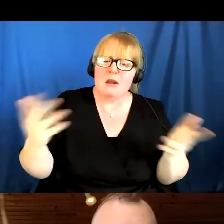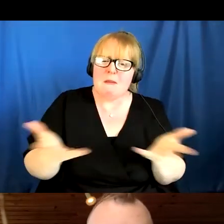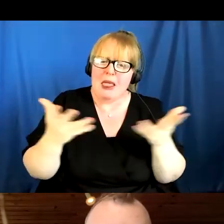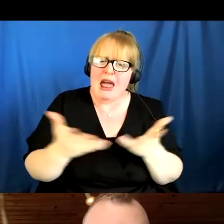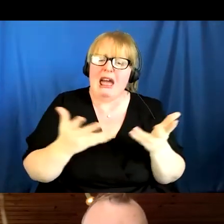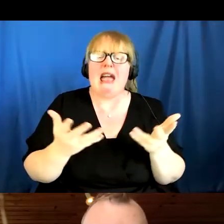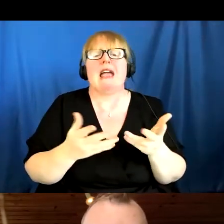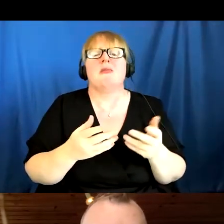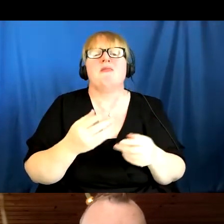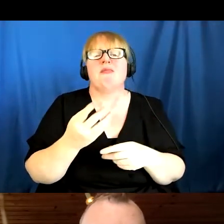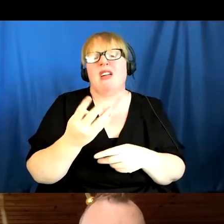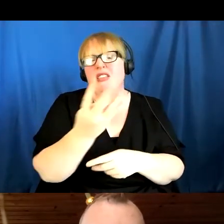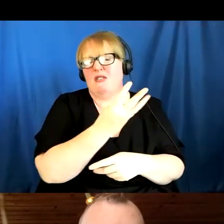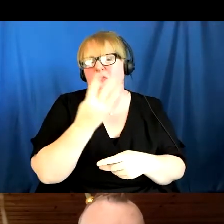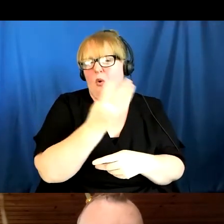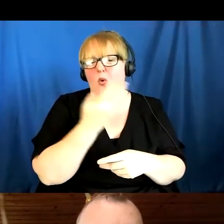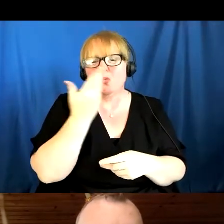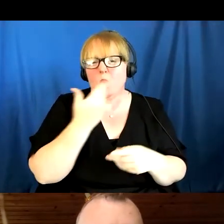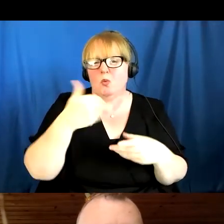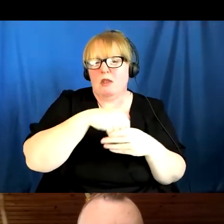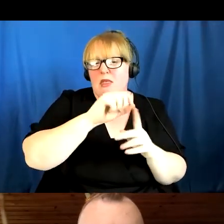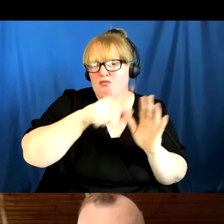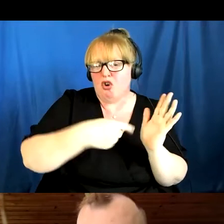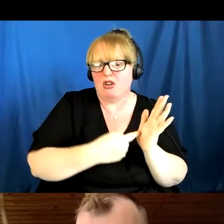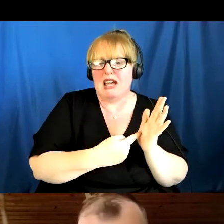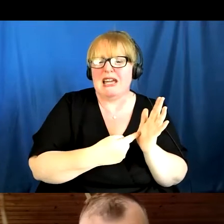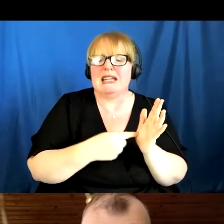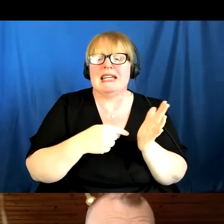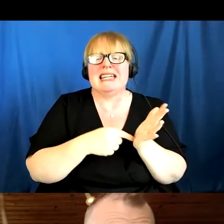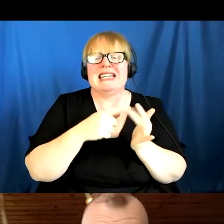And I was working with the school in Tivoli Woods, it was great actually,